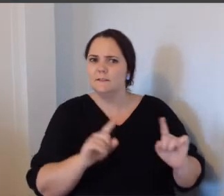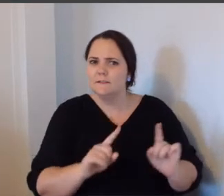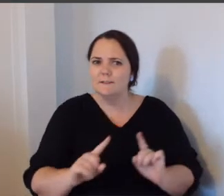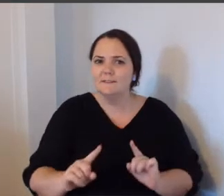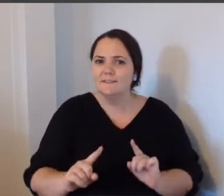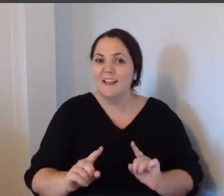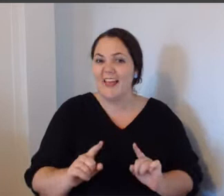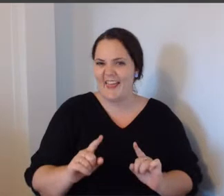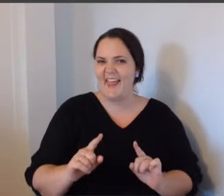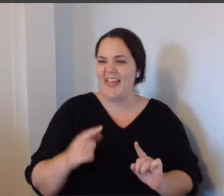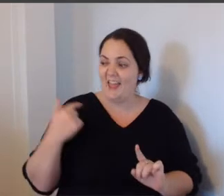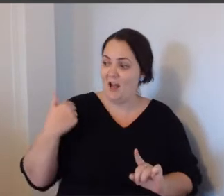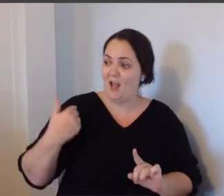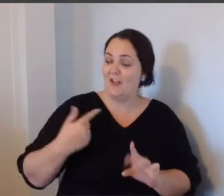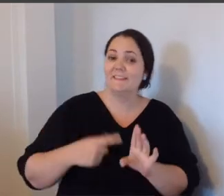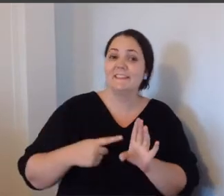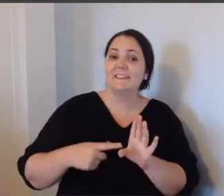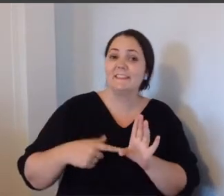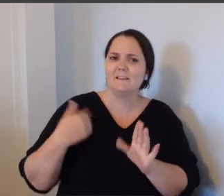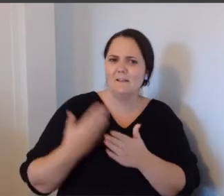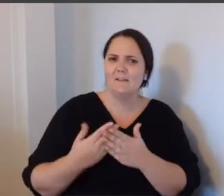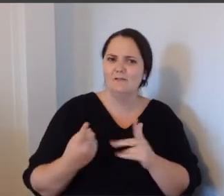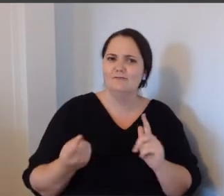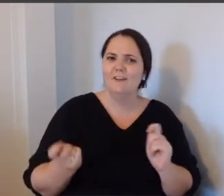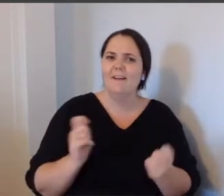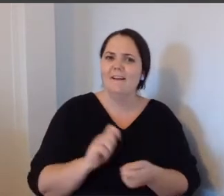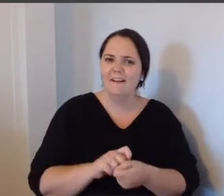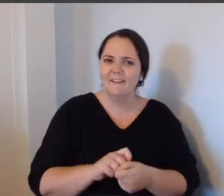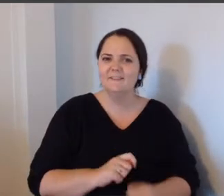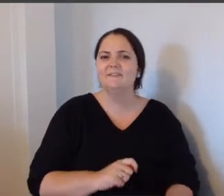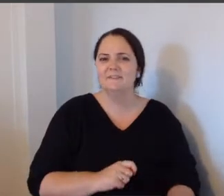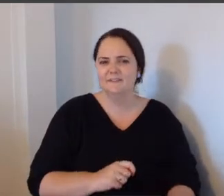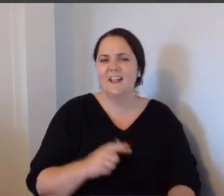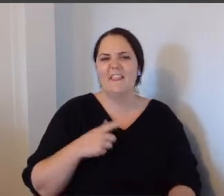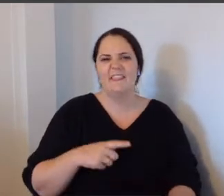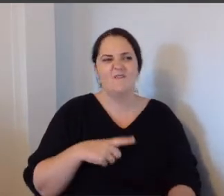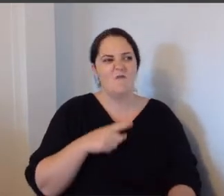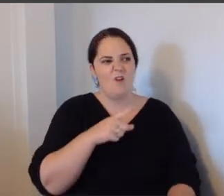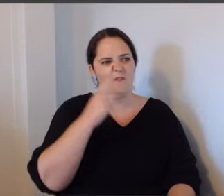centuries and so it's in this context that the notion of the tortured genius was really born.